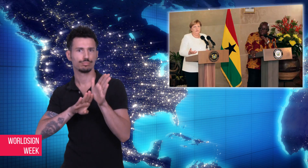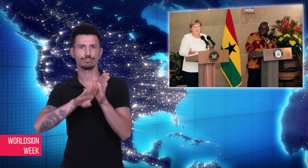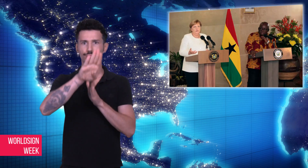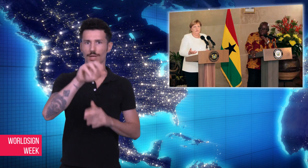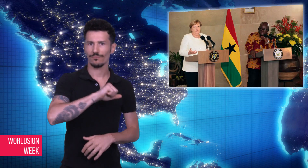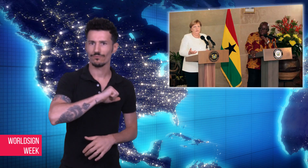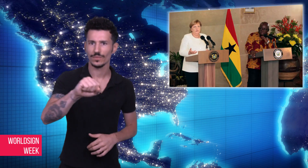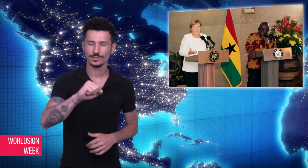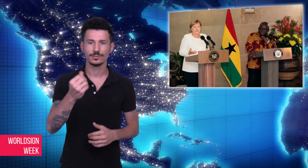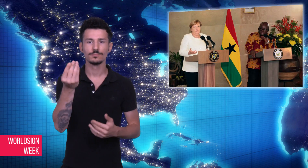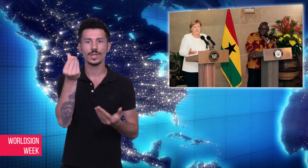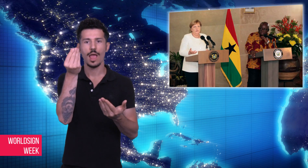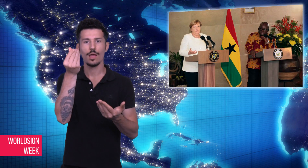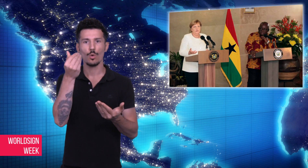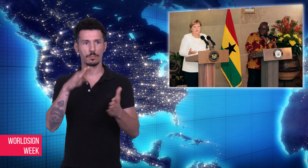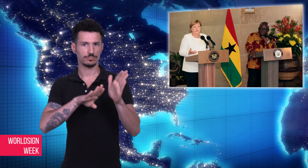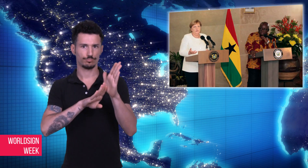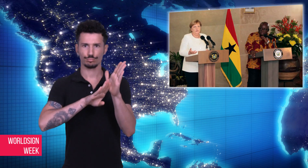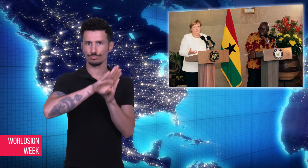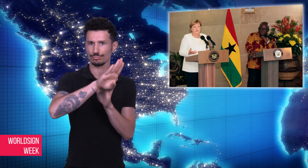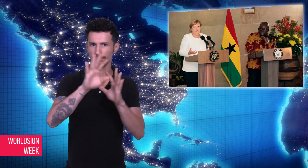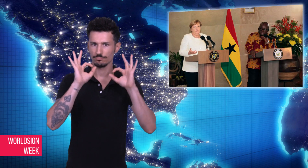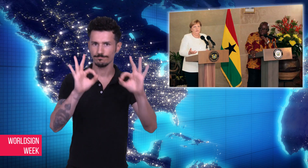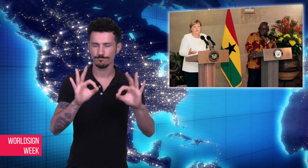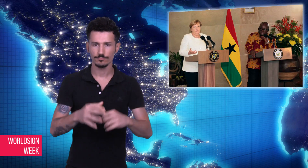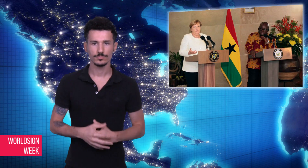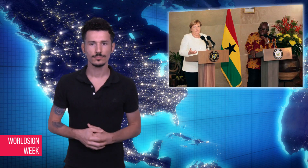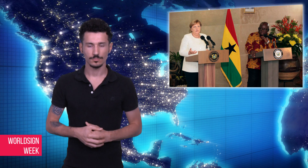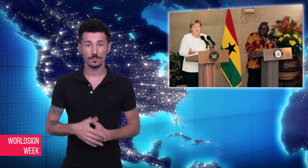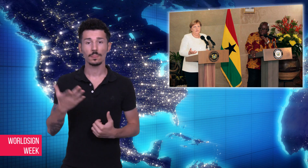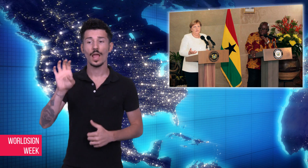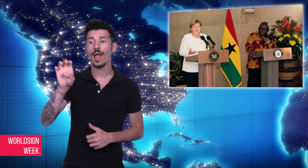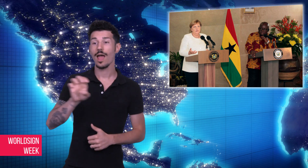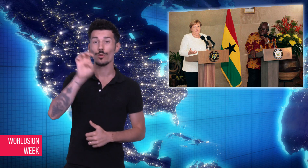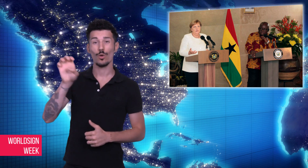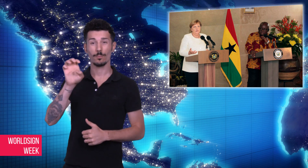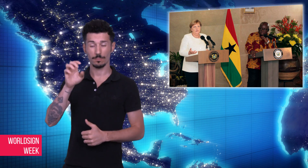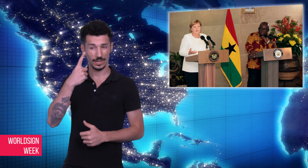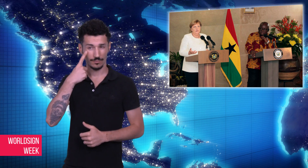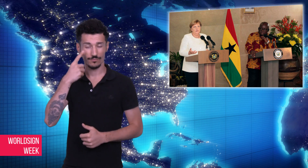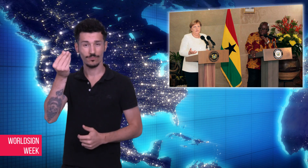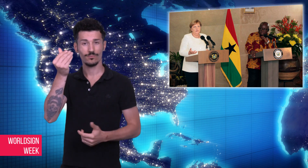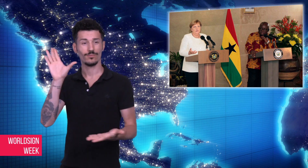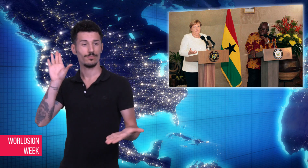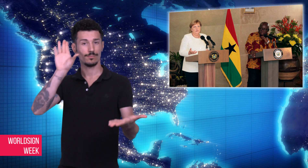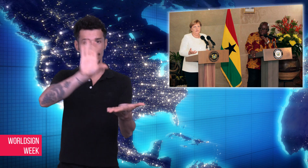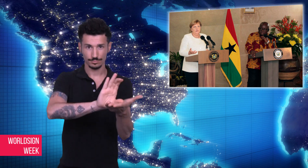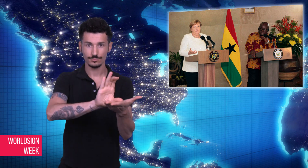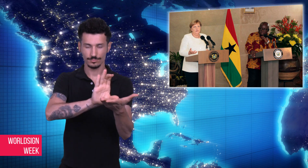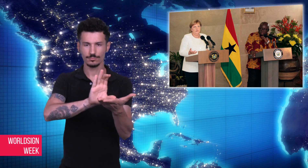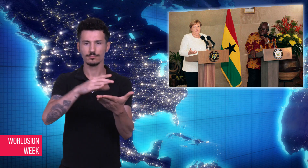with Europe is hoping foreign investment will encourage people